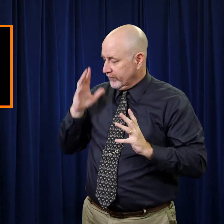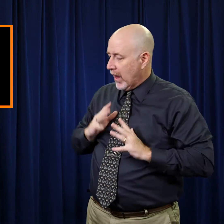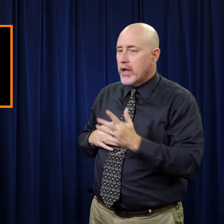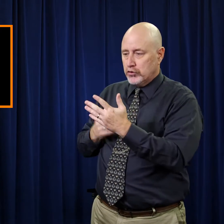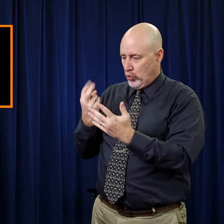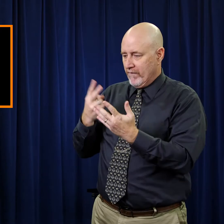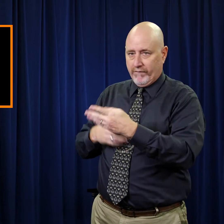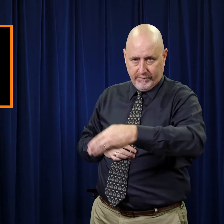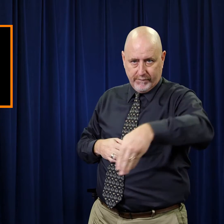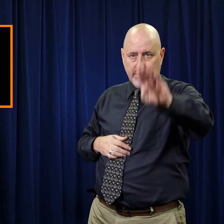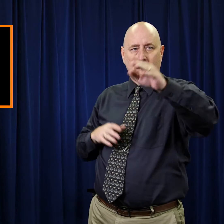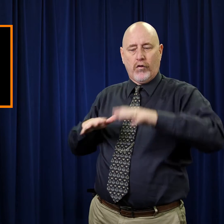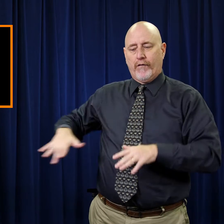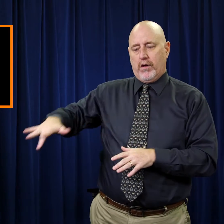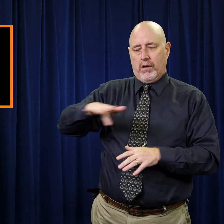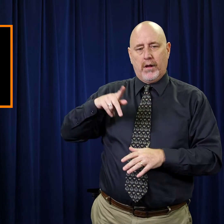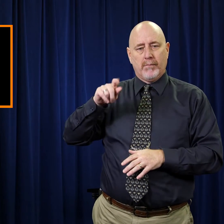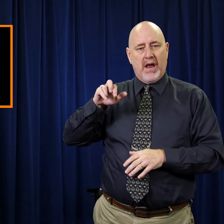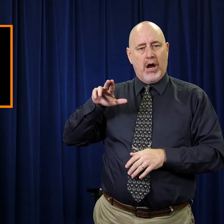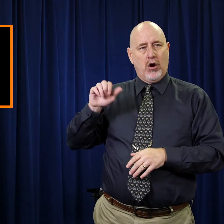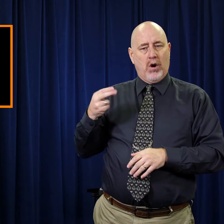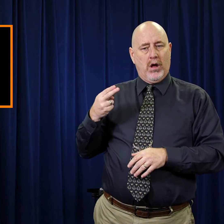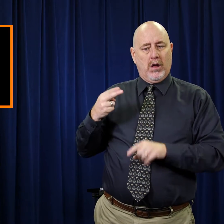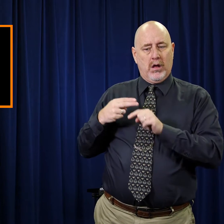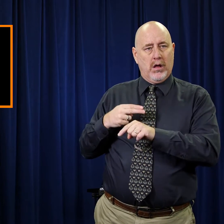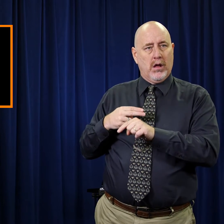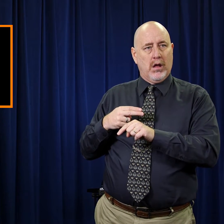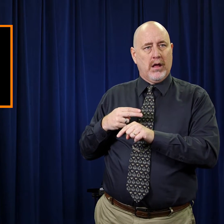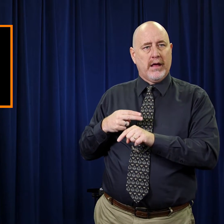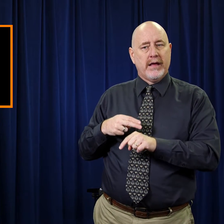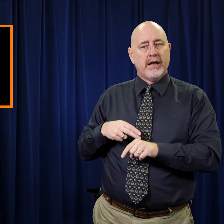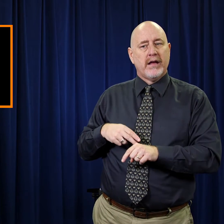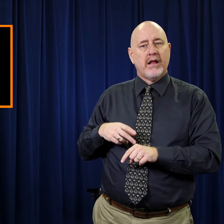Canaan." So Moses sent them from the wilderness of Paran and they view this